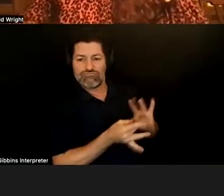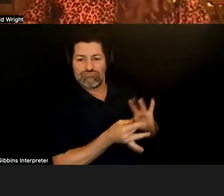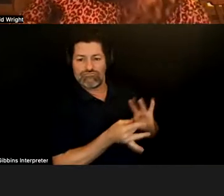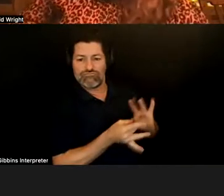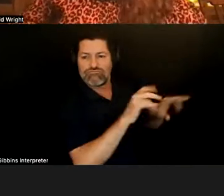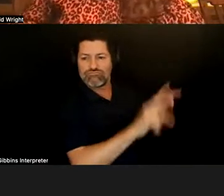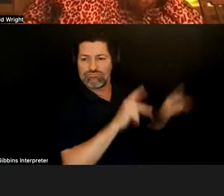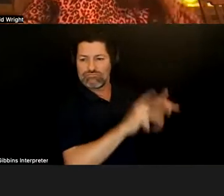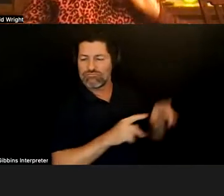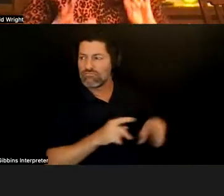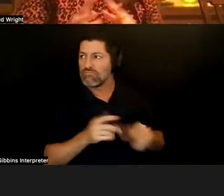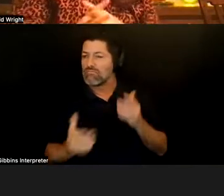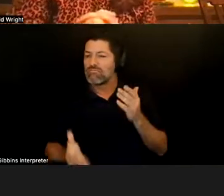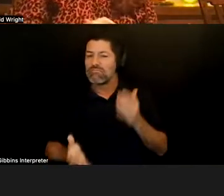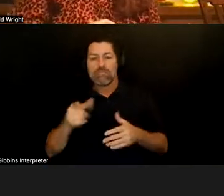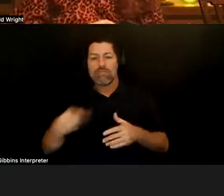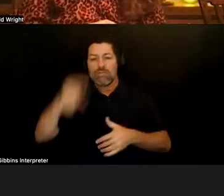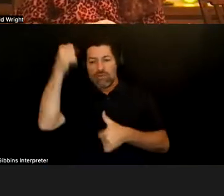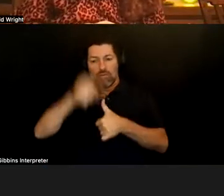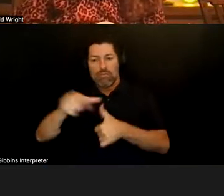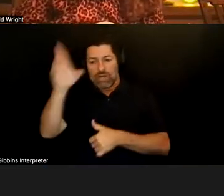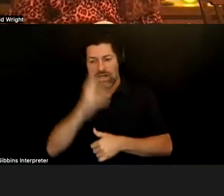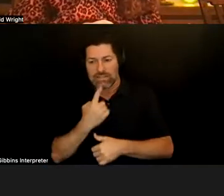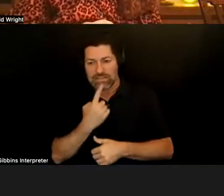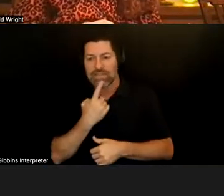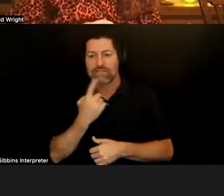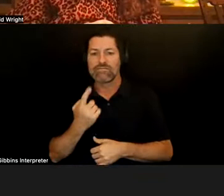20:26:57 I don't know if you remember what God says but basically what God says is you.